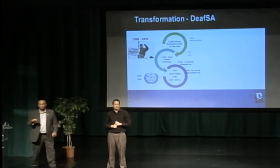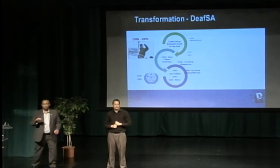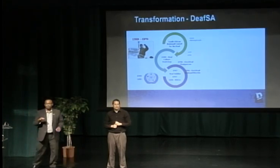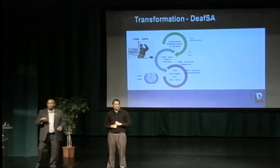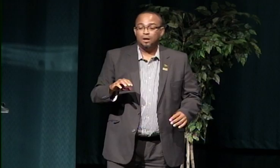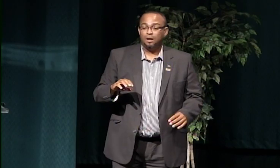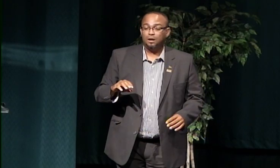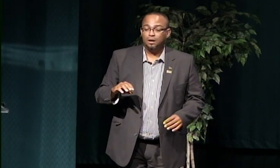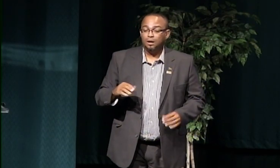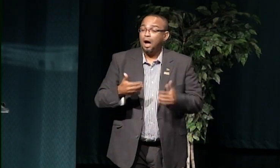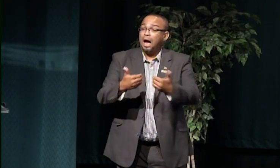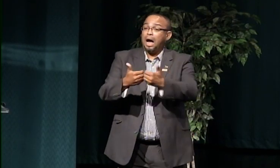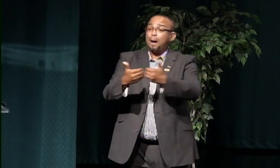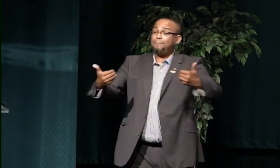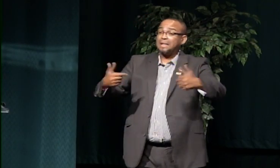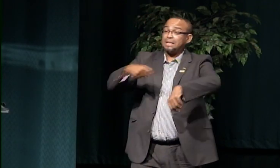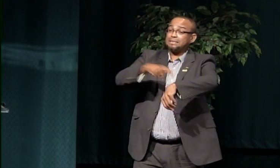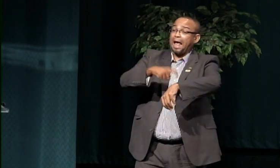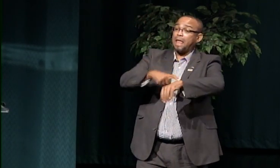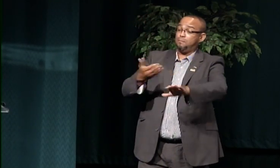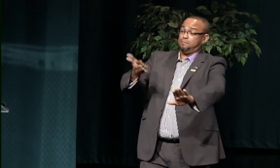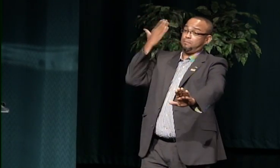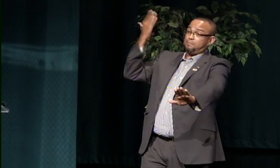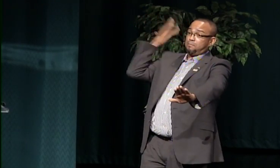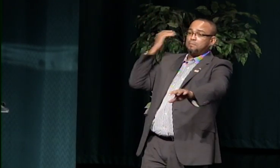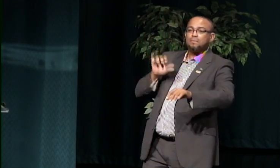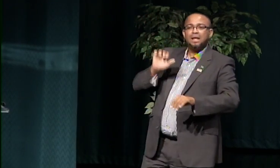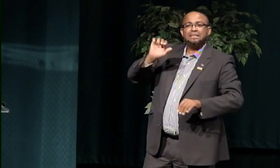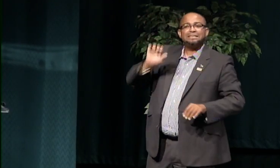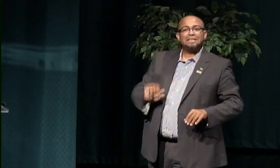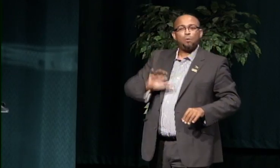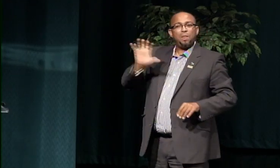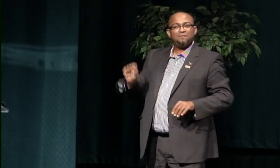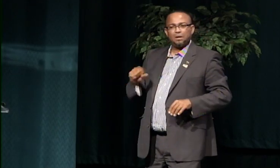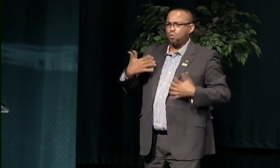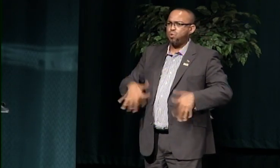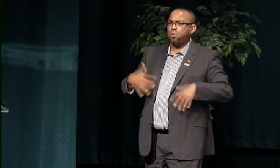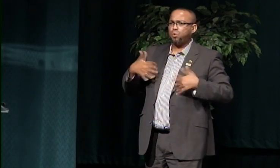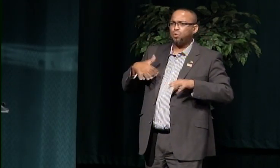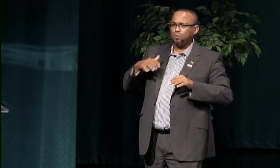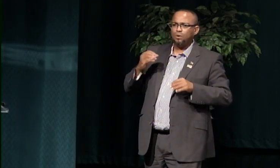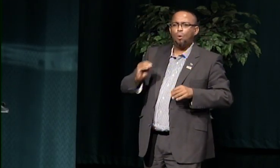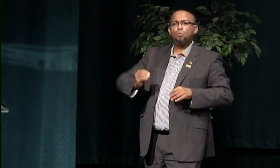and were able to continue our movements from there.